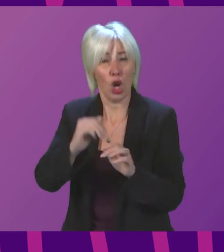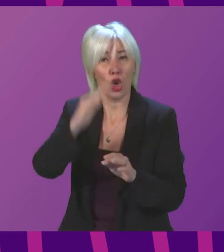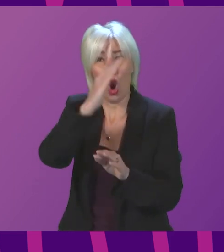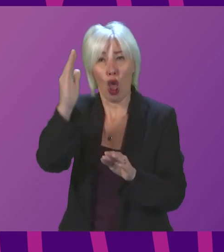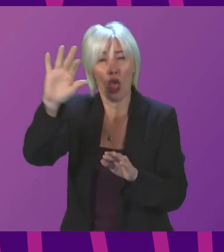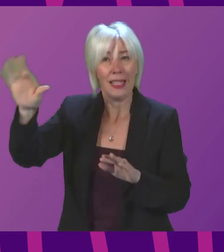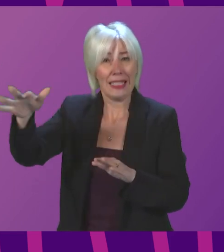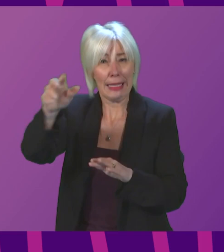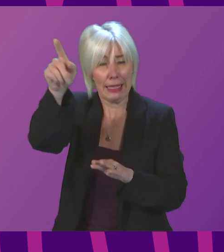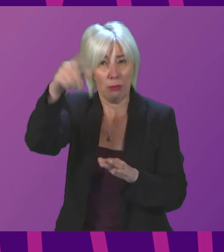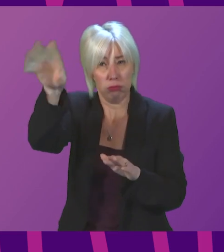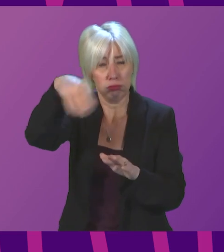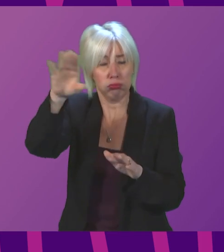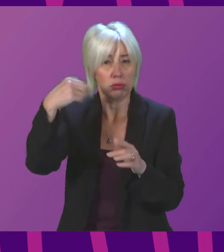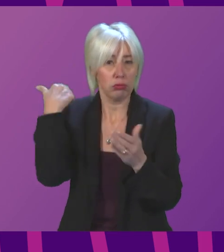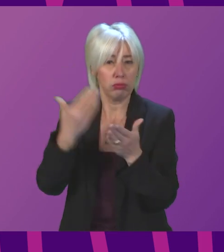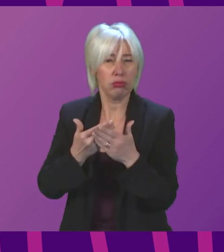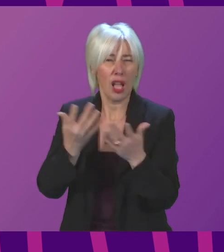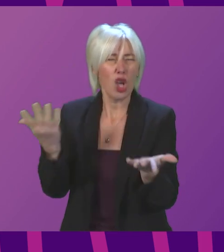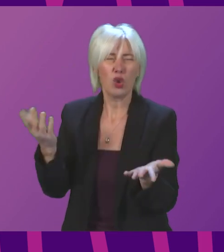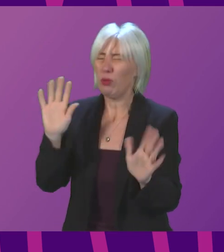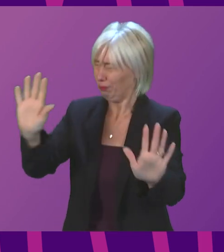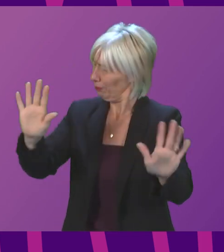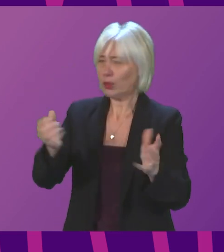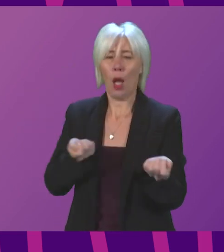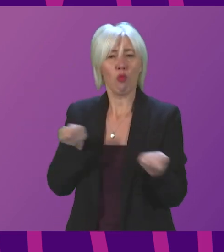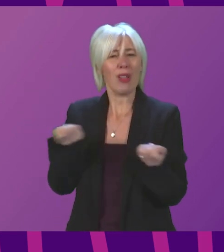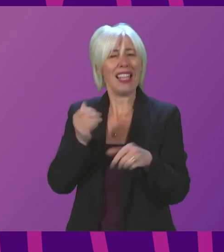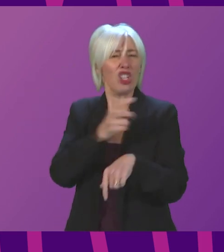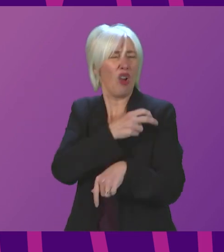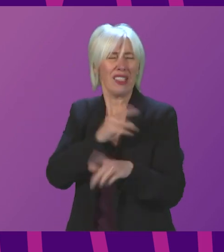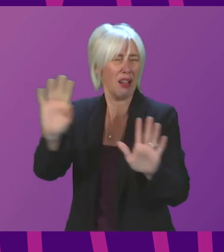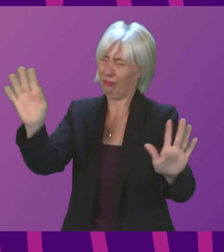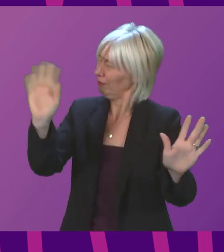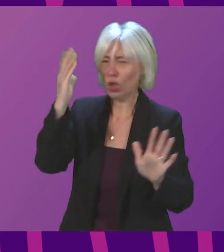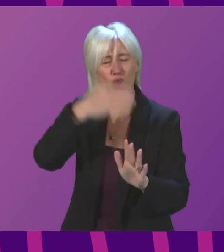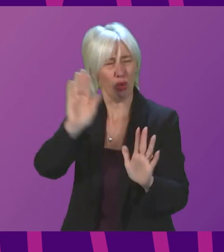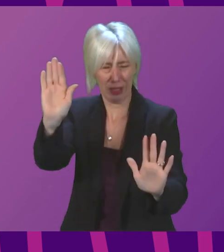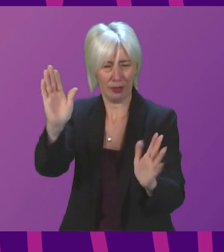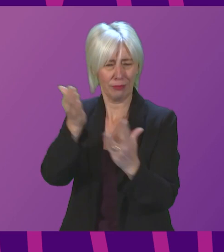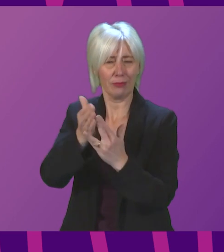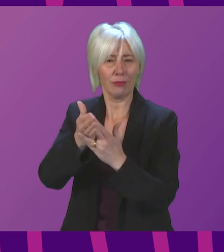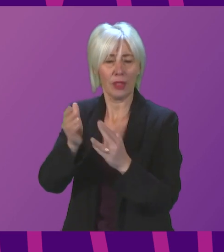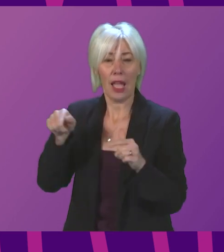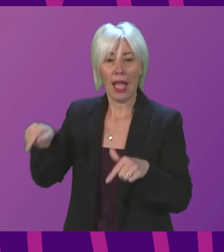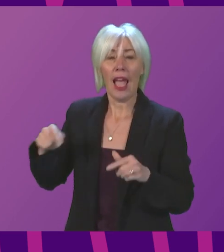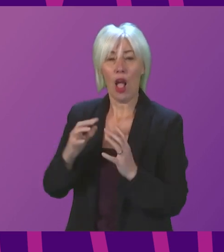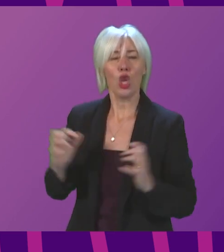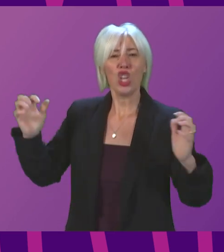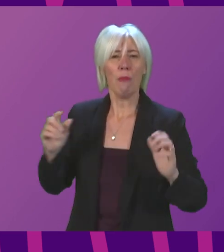is so harmful for such an important industry— I am sorry, Mr Ross. Could you give me a moment? There is quite a lot of noise in the chamber.